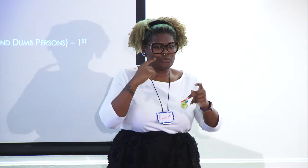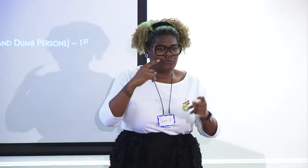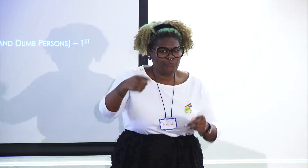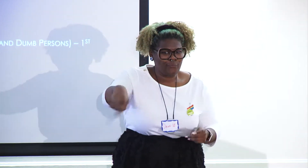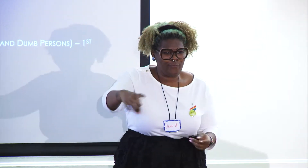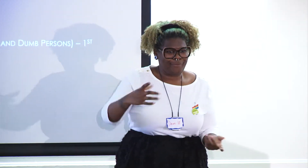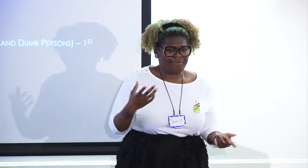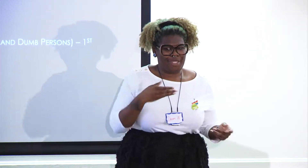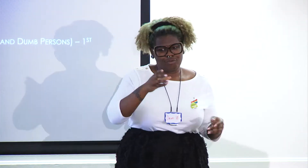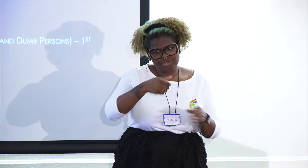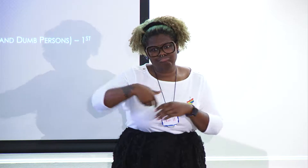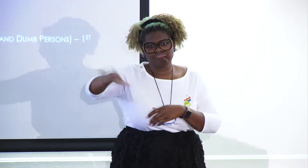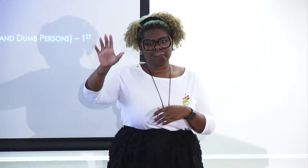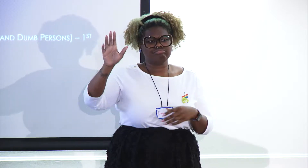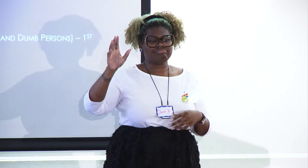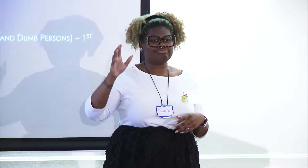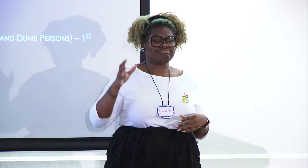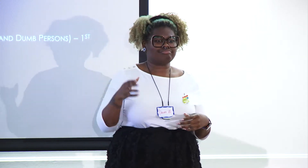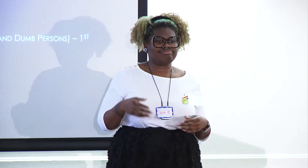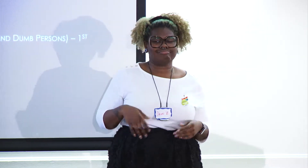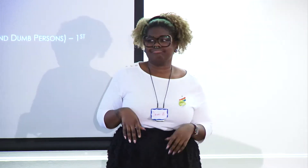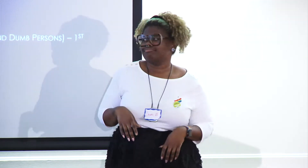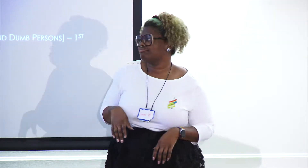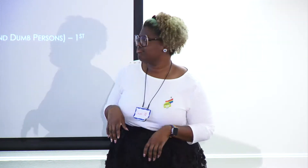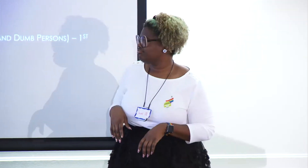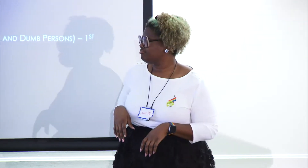And oftentimes we're not given the educational opportunities